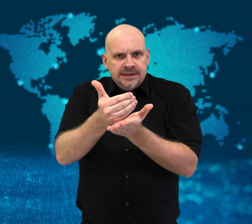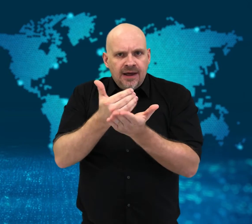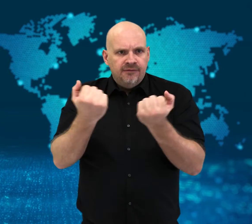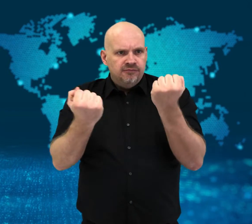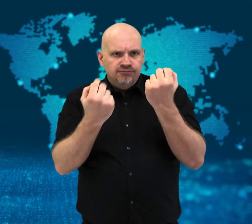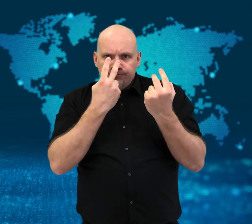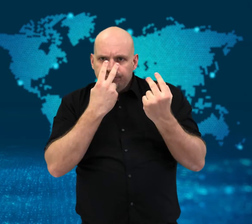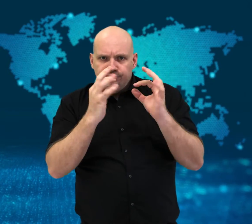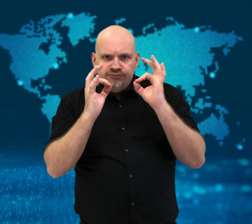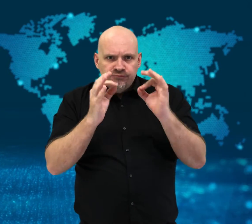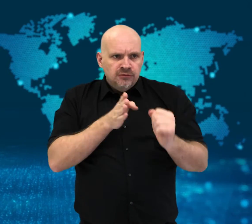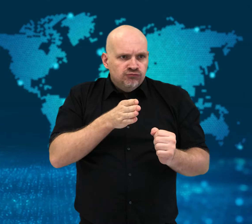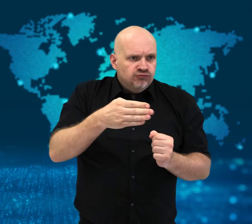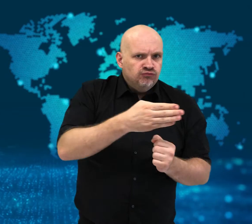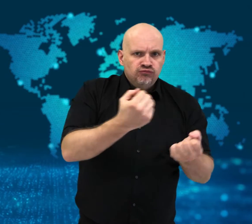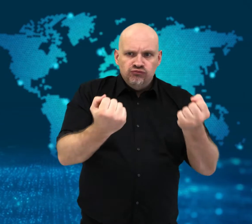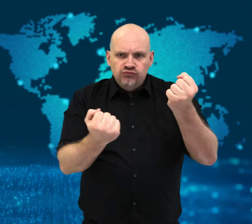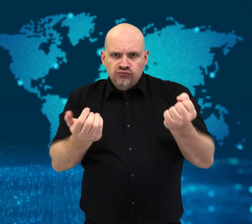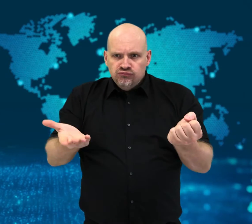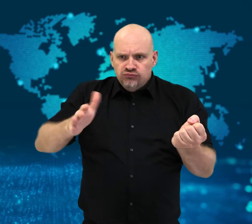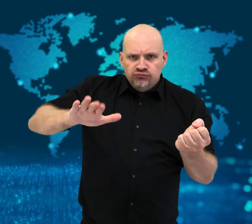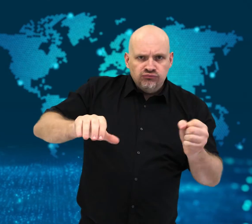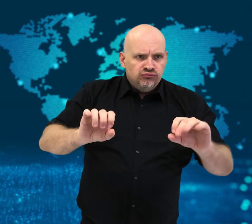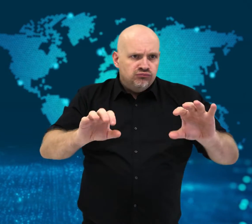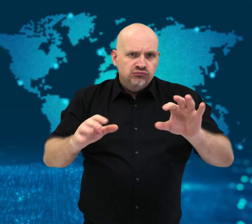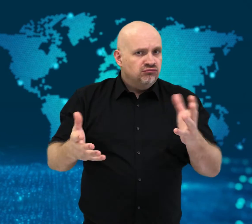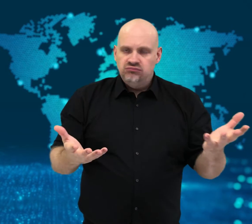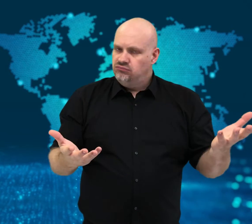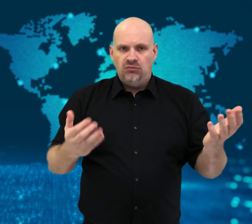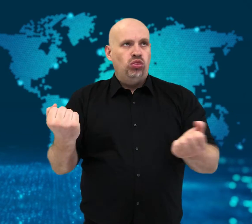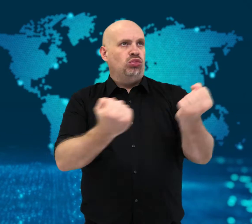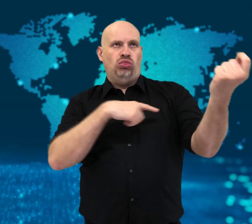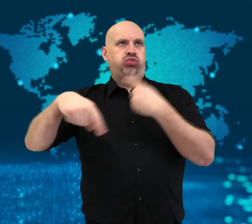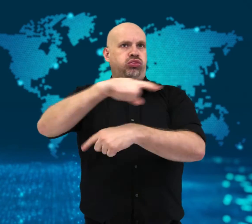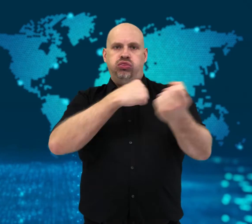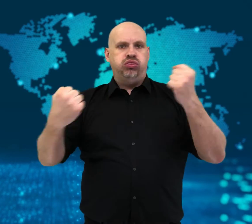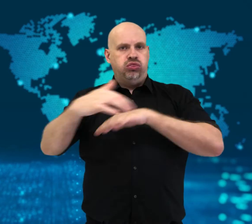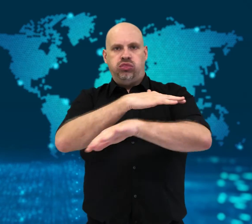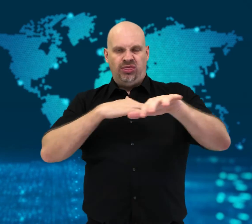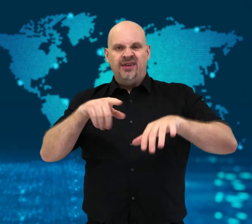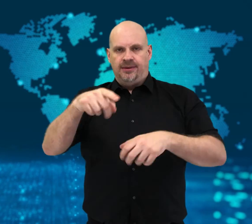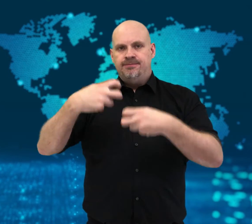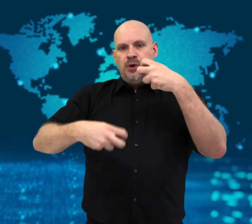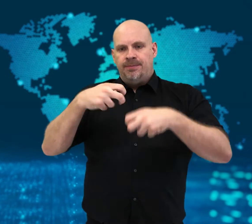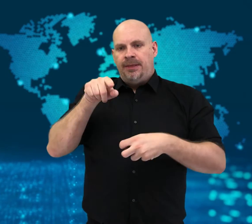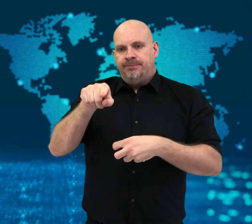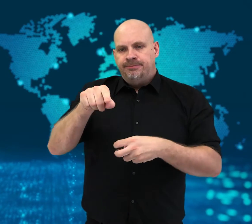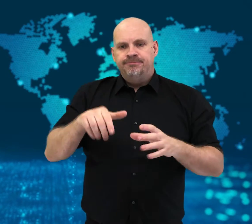but that people are not driving safely.